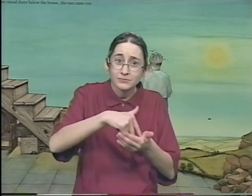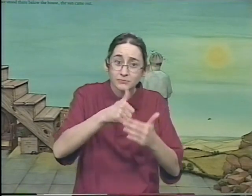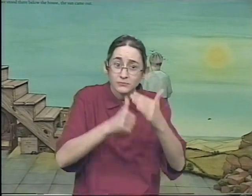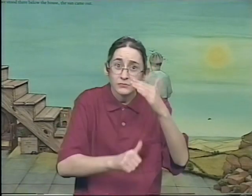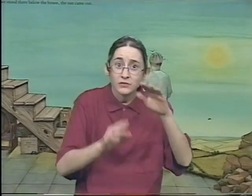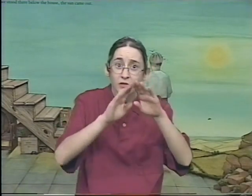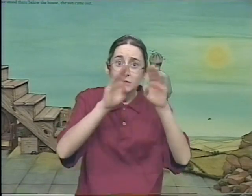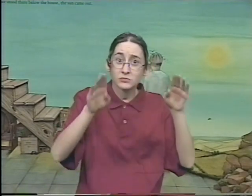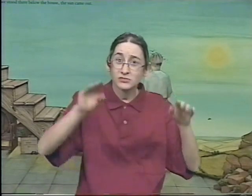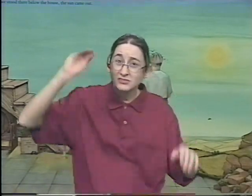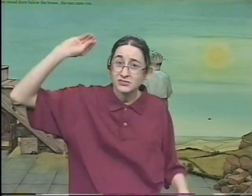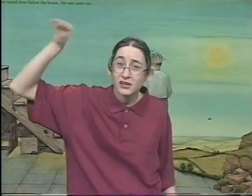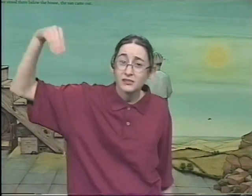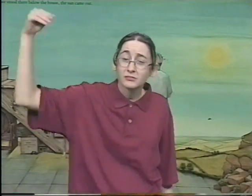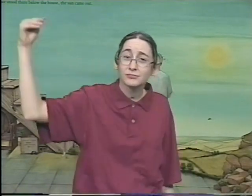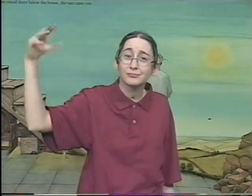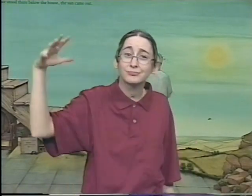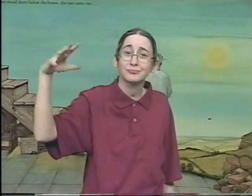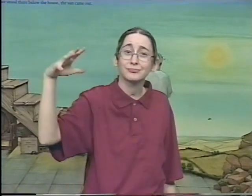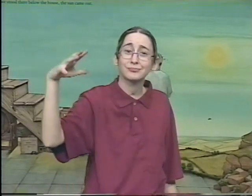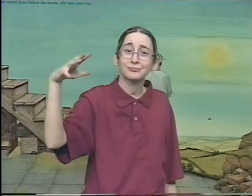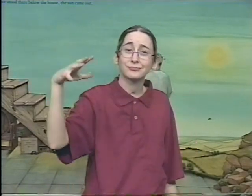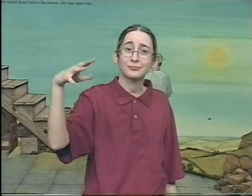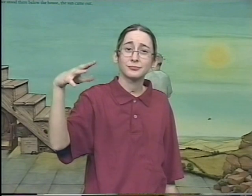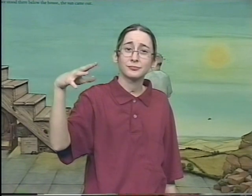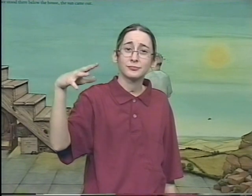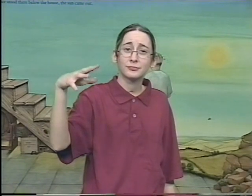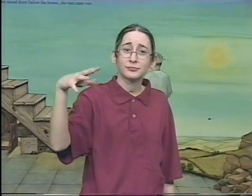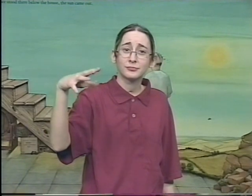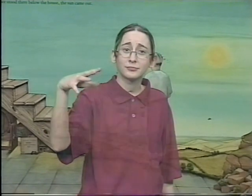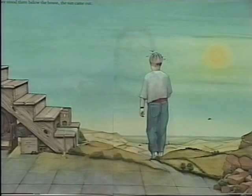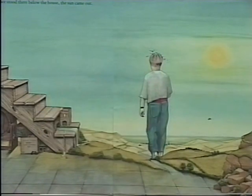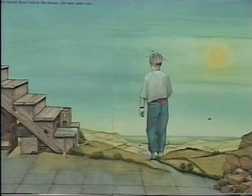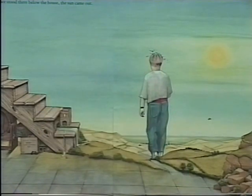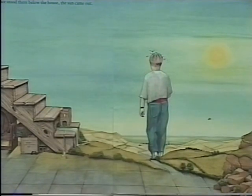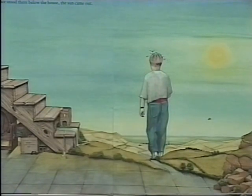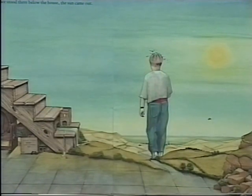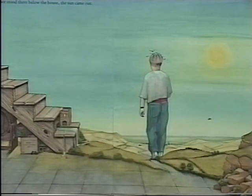And then, as we stood there below the house, the sun came out.